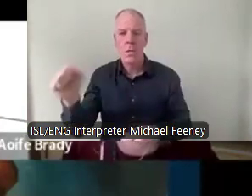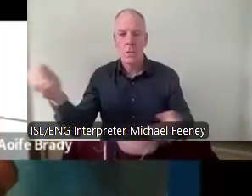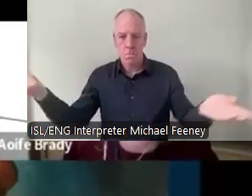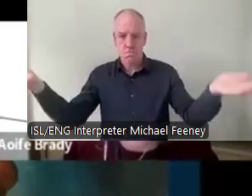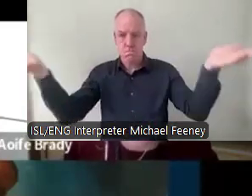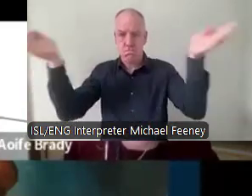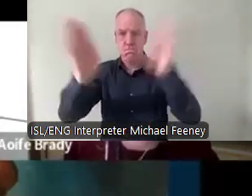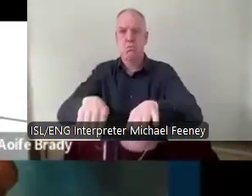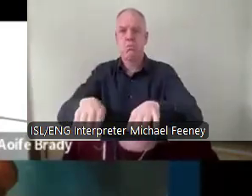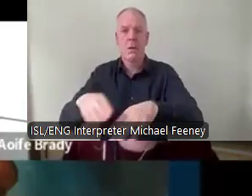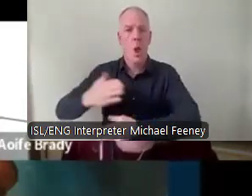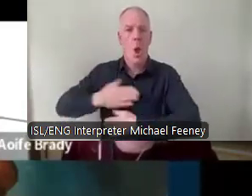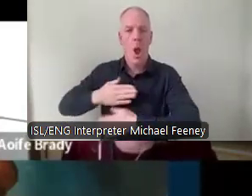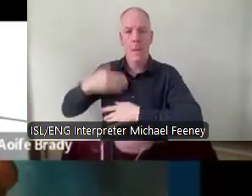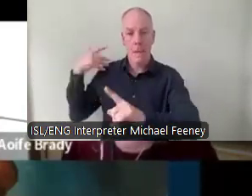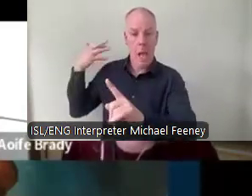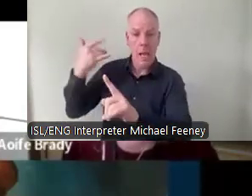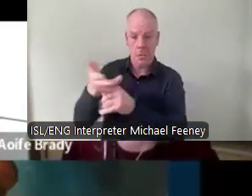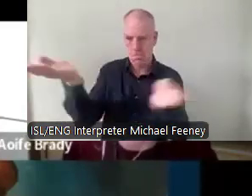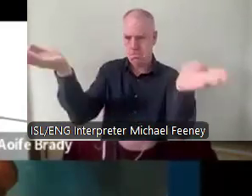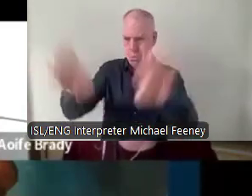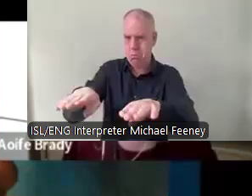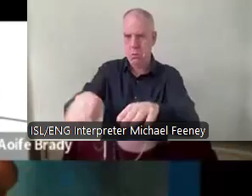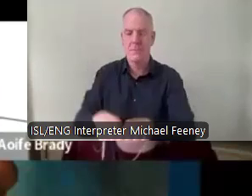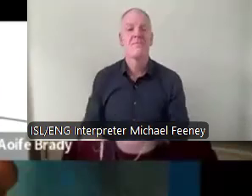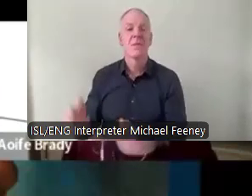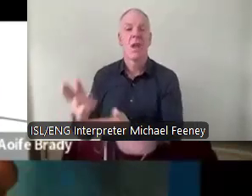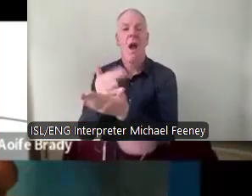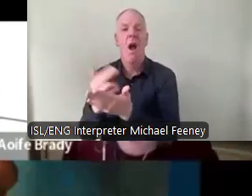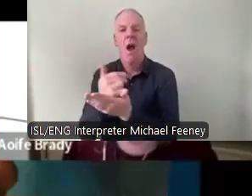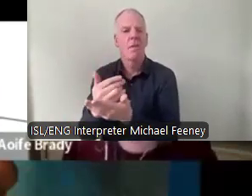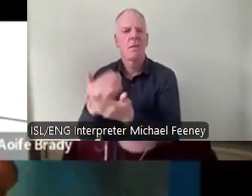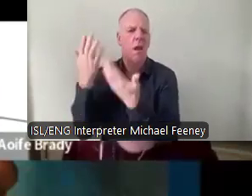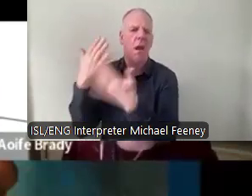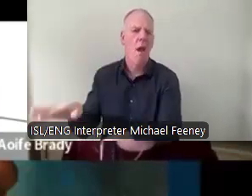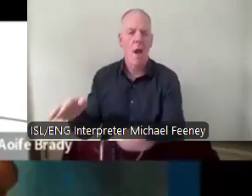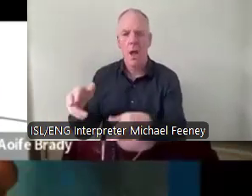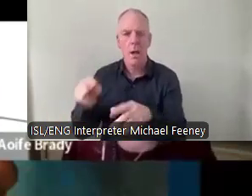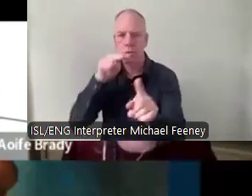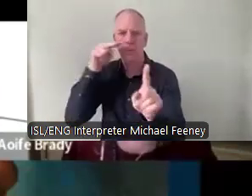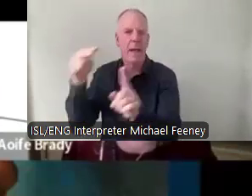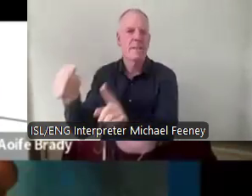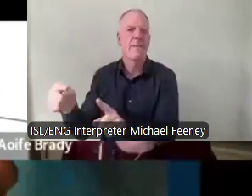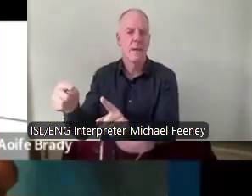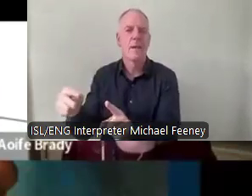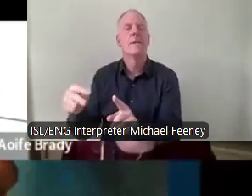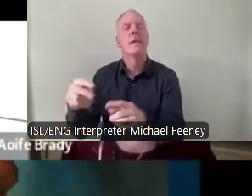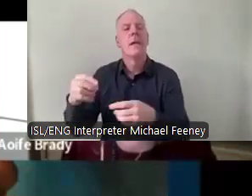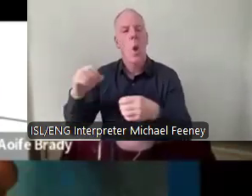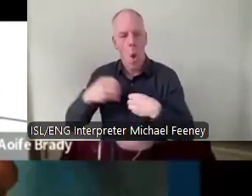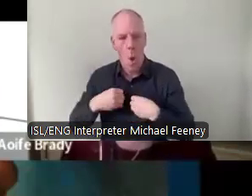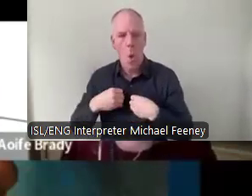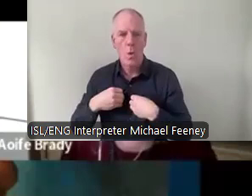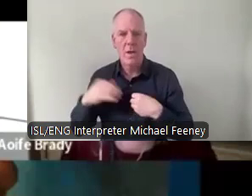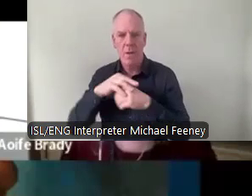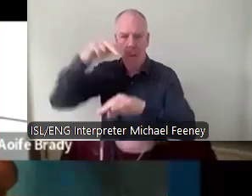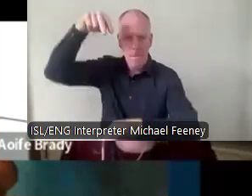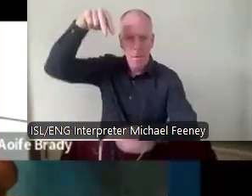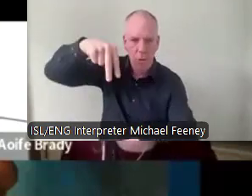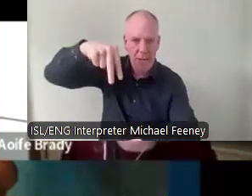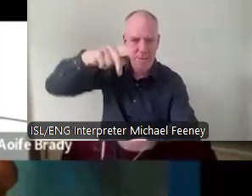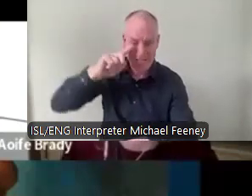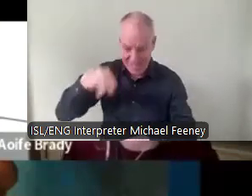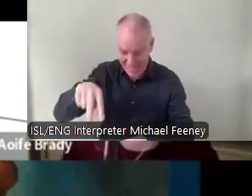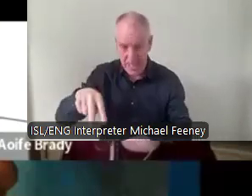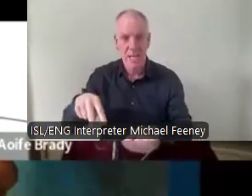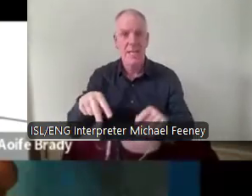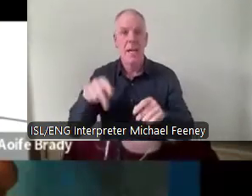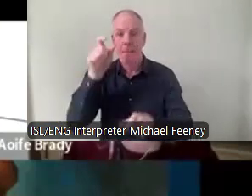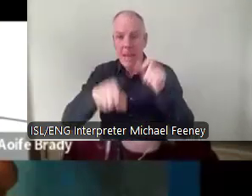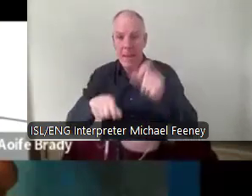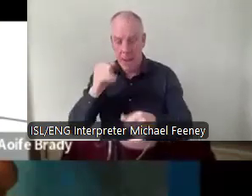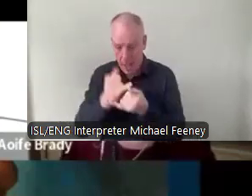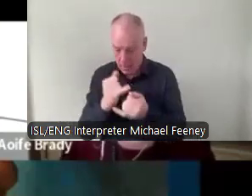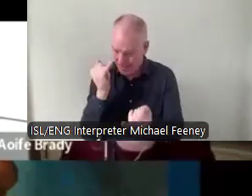army. The artist abandons the normal rules of perspective entirely and captures his chaotic scene from above, rendering each tiny figure in exceptional detail as they